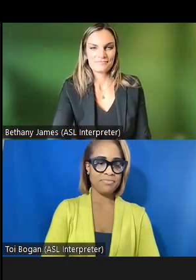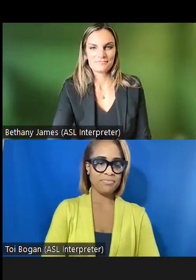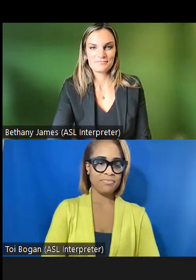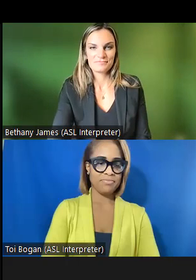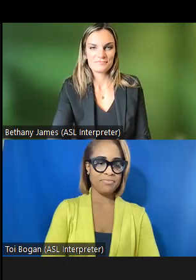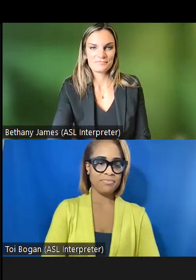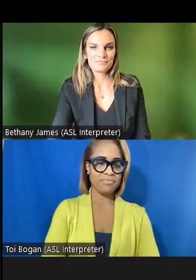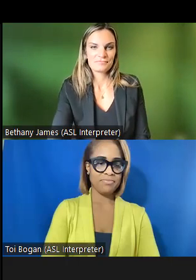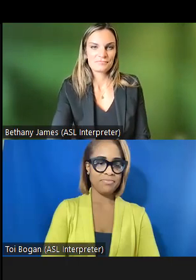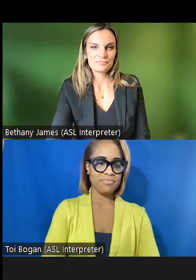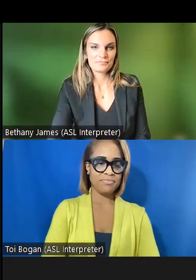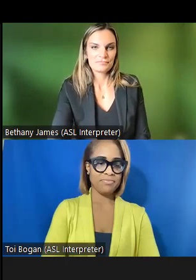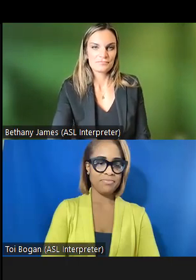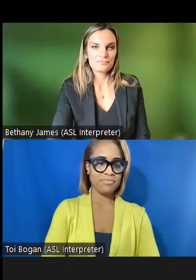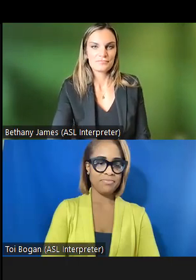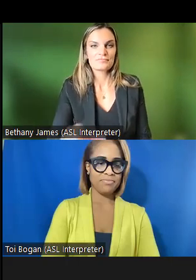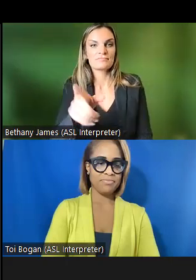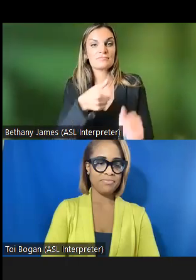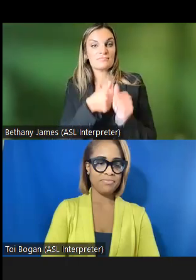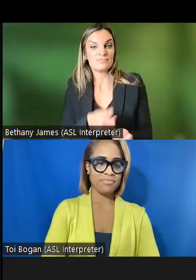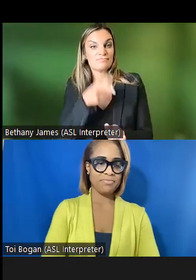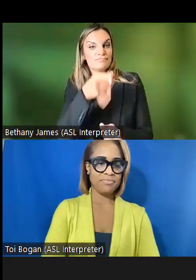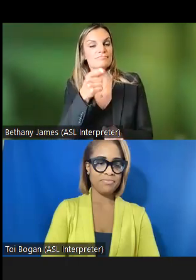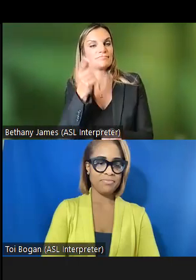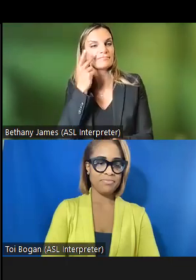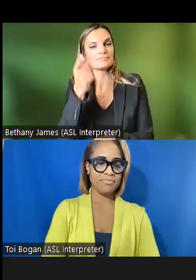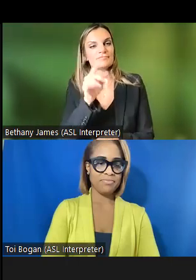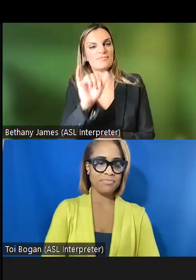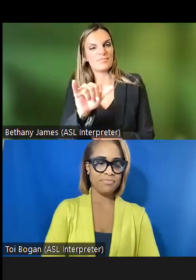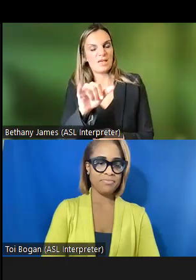This is what you do. You follow this. This is kind of like the template that we follow.